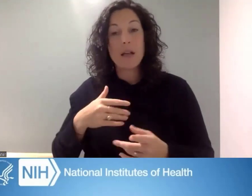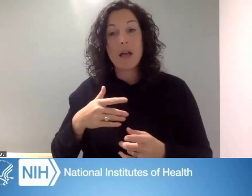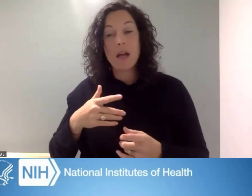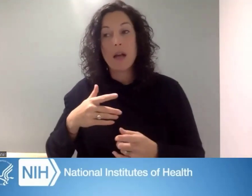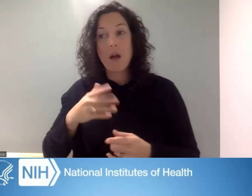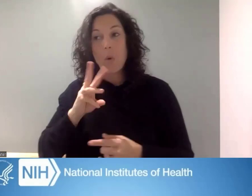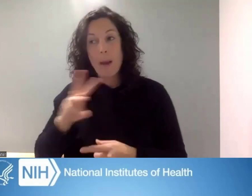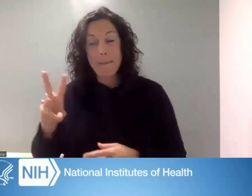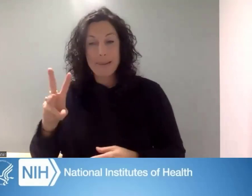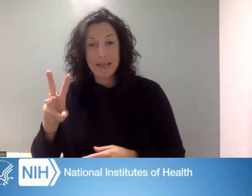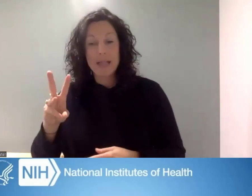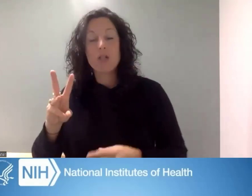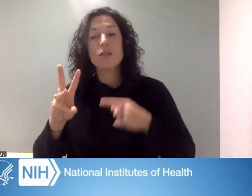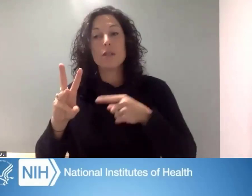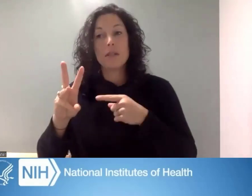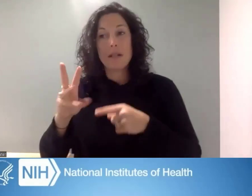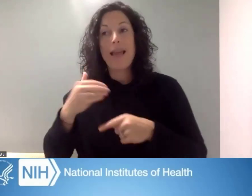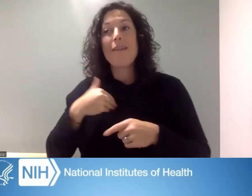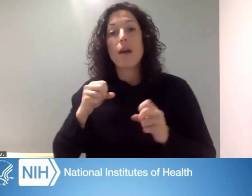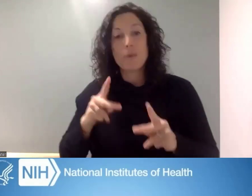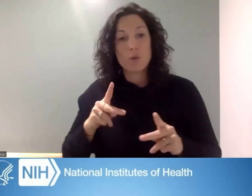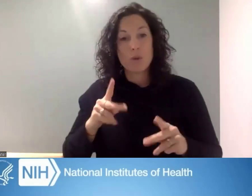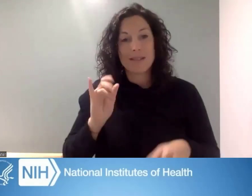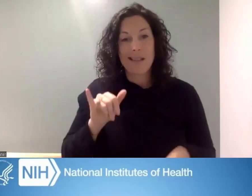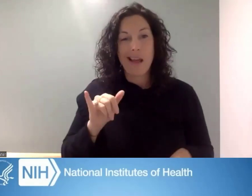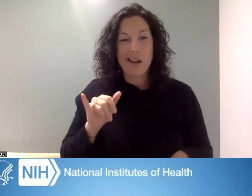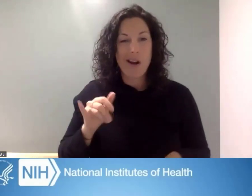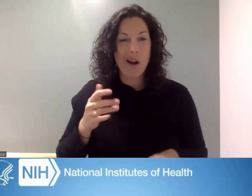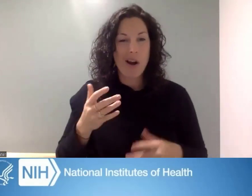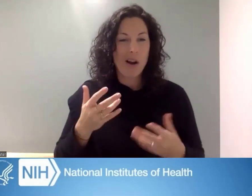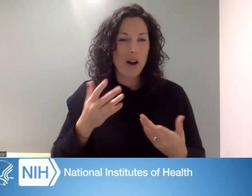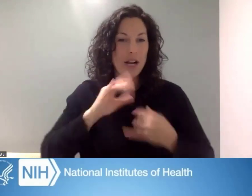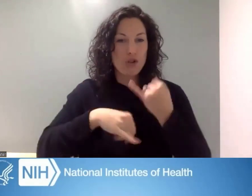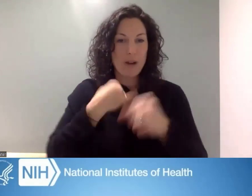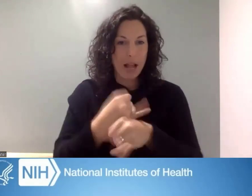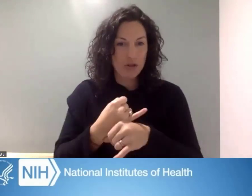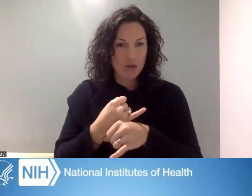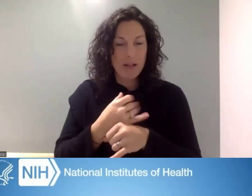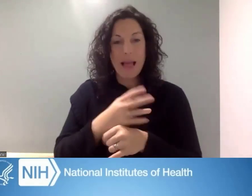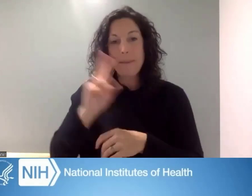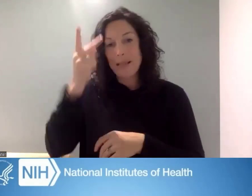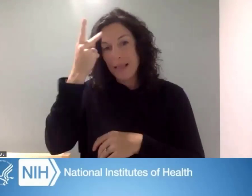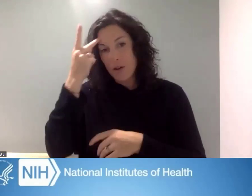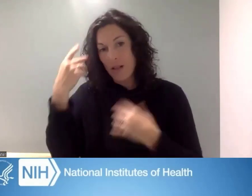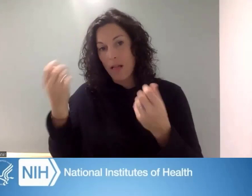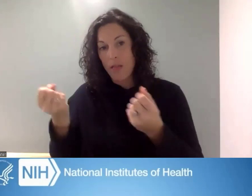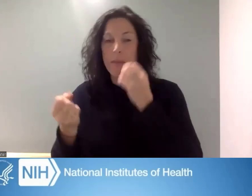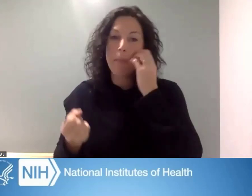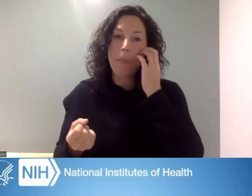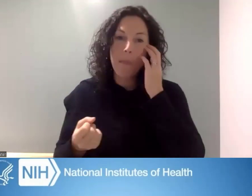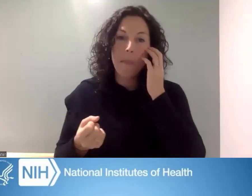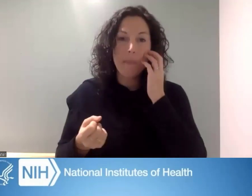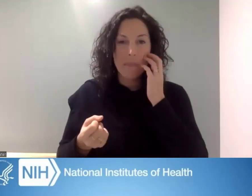that has opportunities that are for international and global health. I will share that in the Q and A.